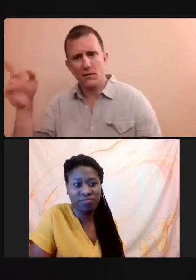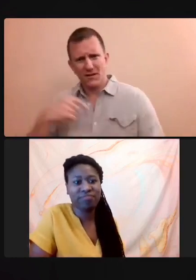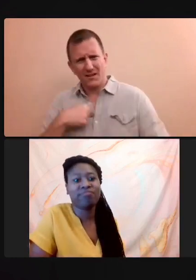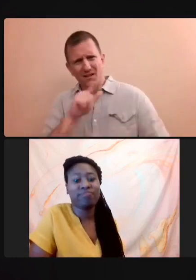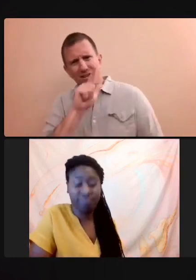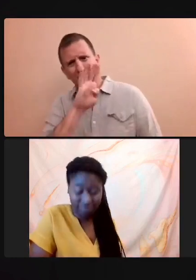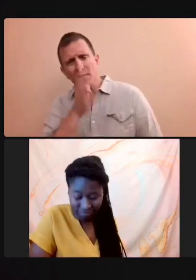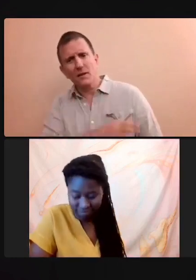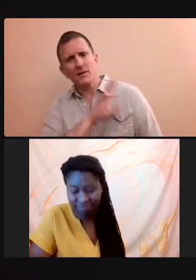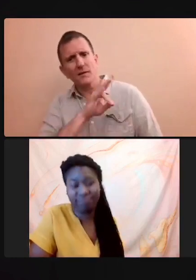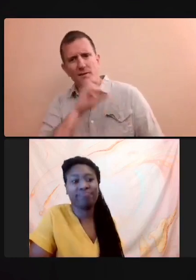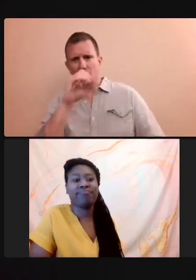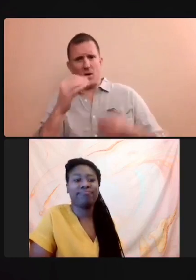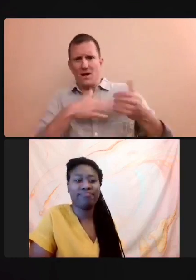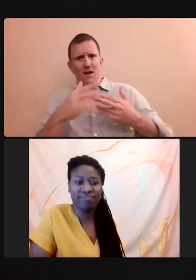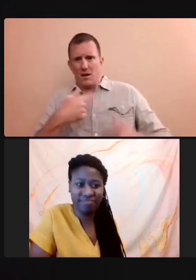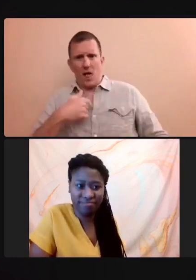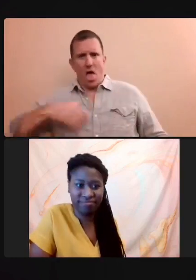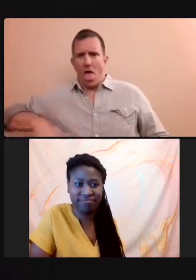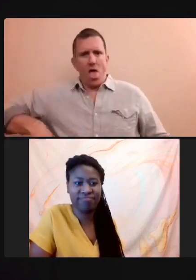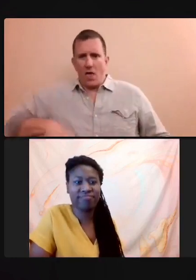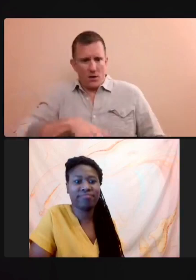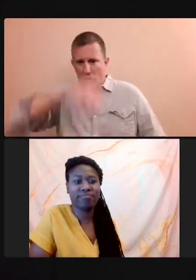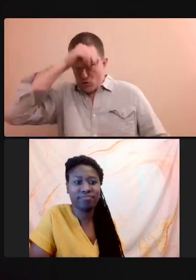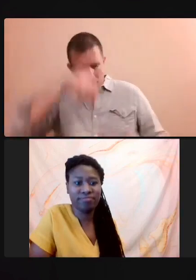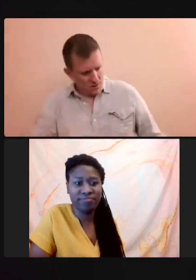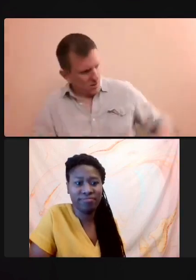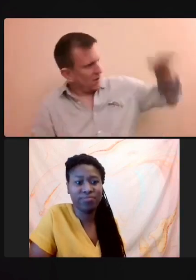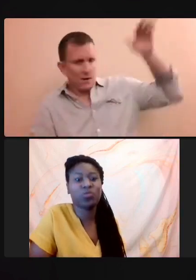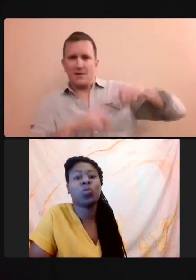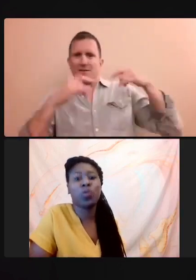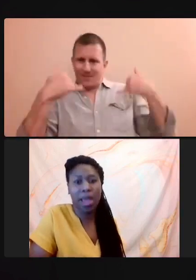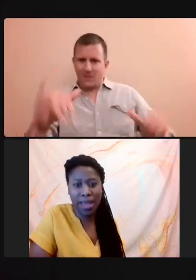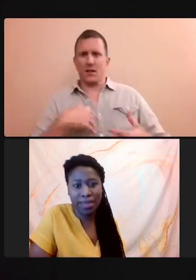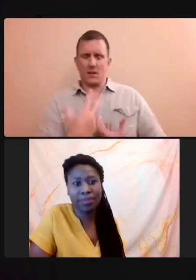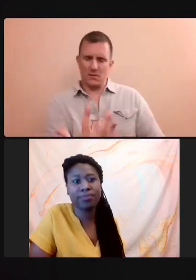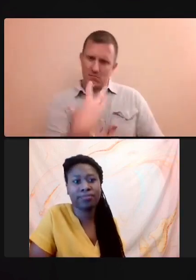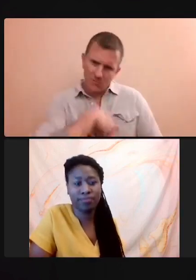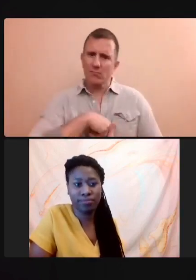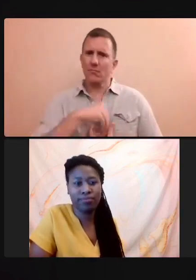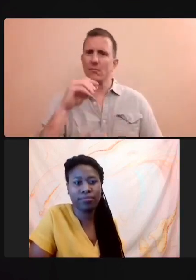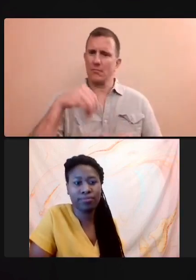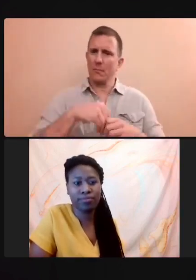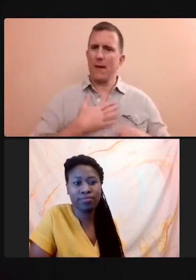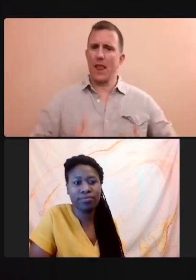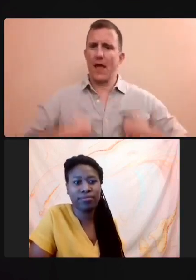But like I didn't learn as when I was 16, I was mainstreamed in an oral program.